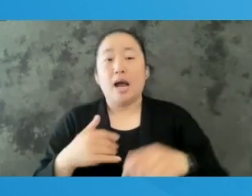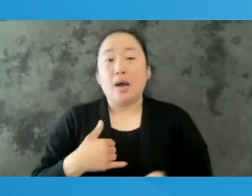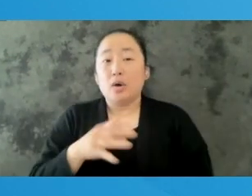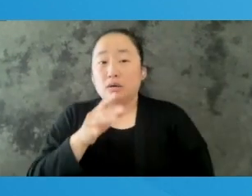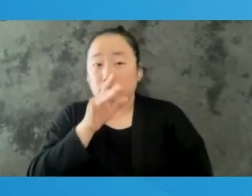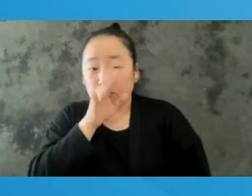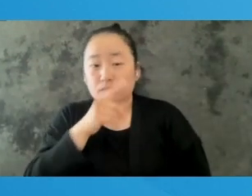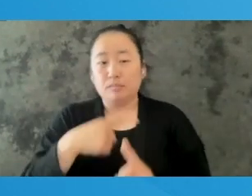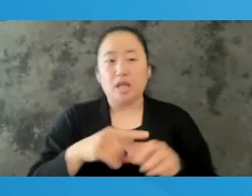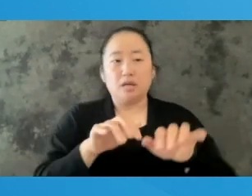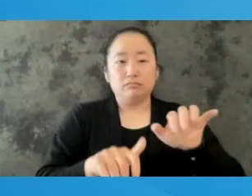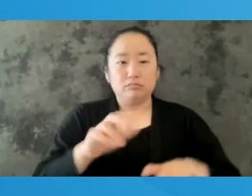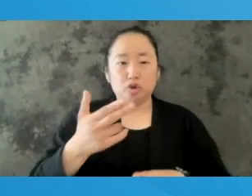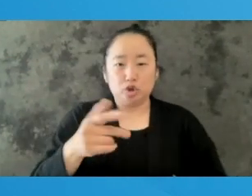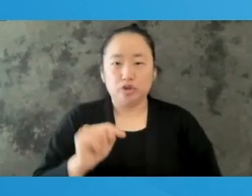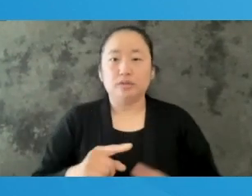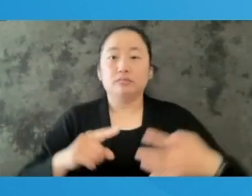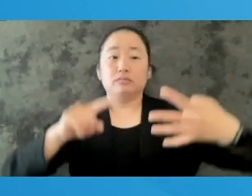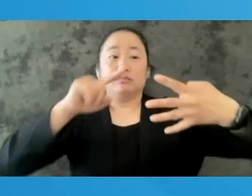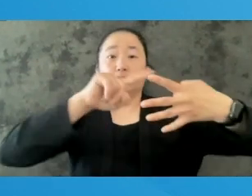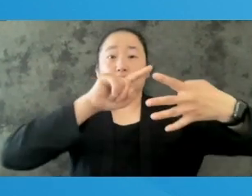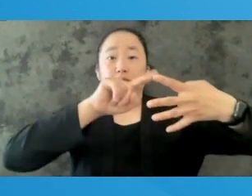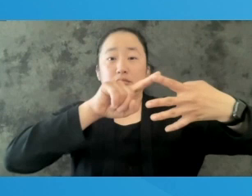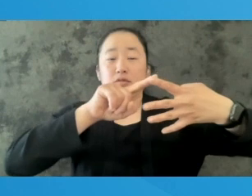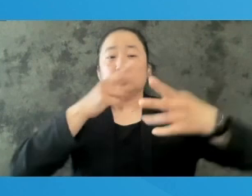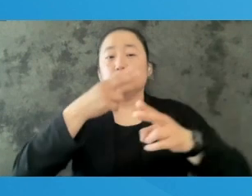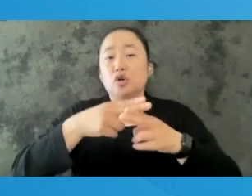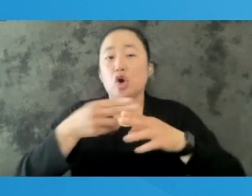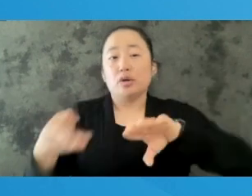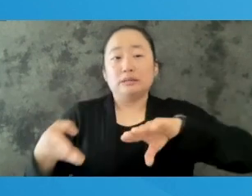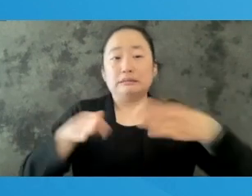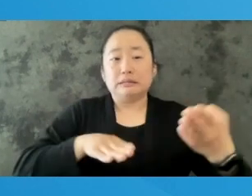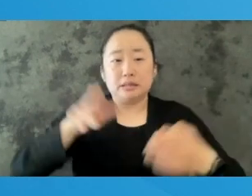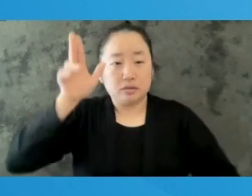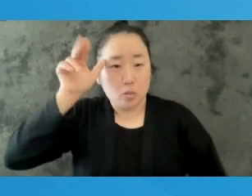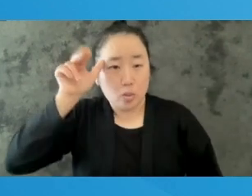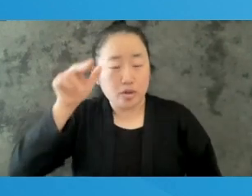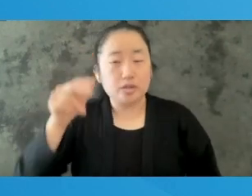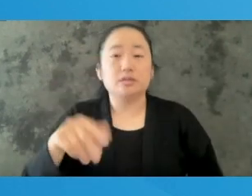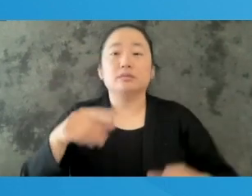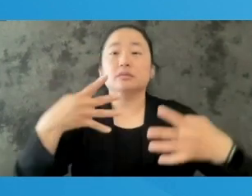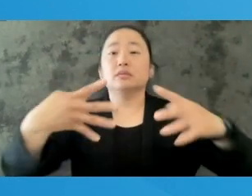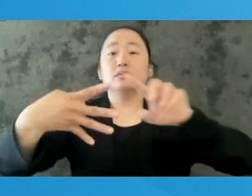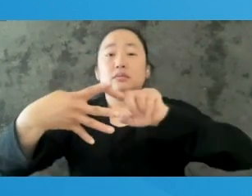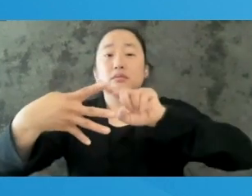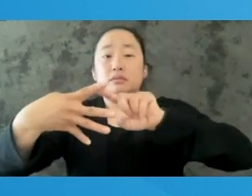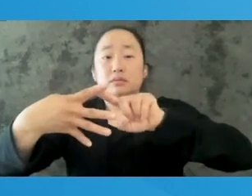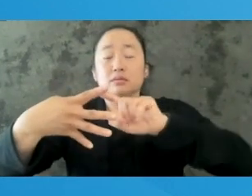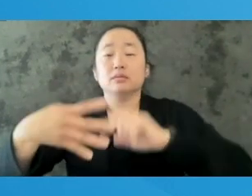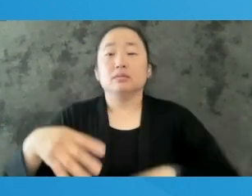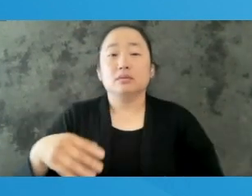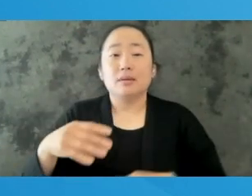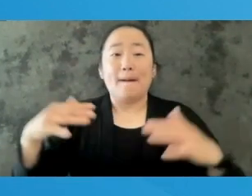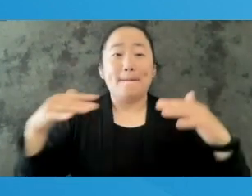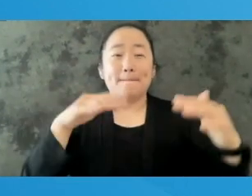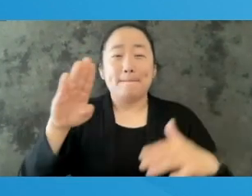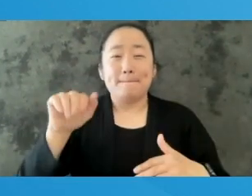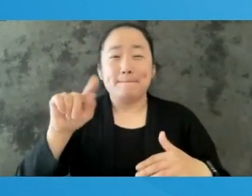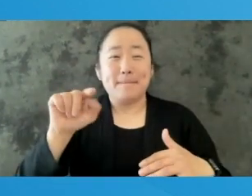The first one is Dead Horse. The second one is titled Battle.